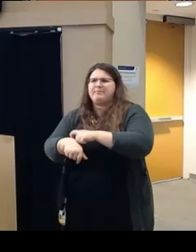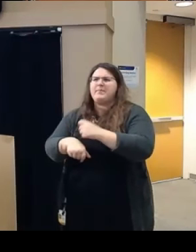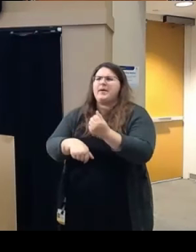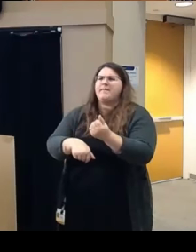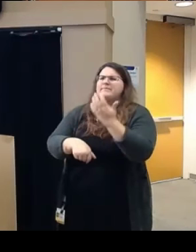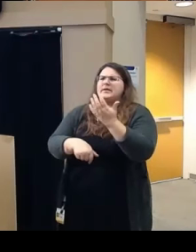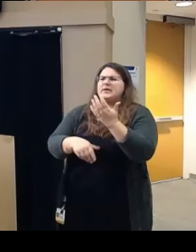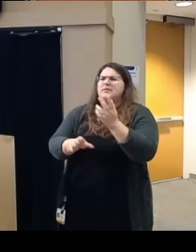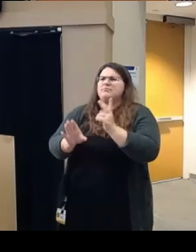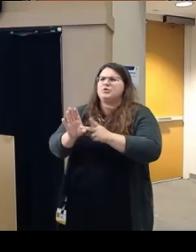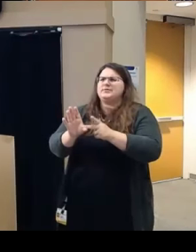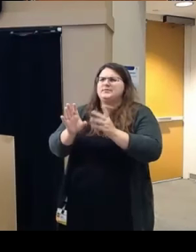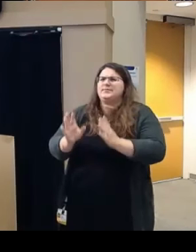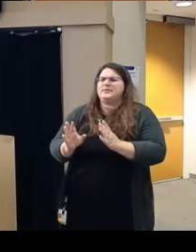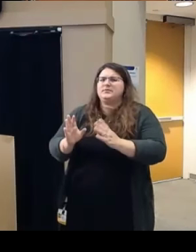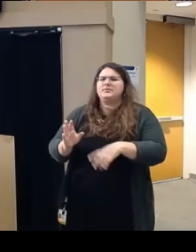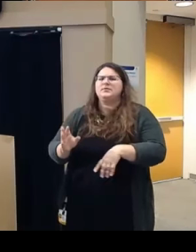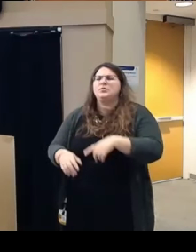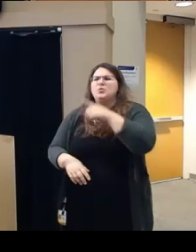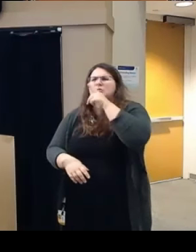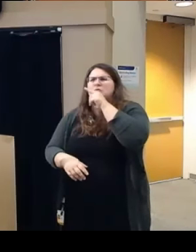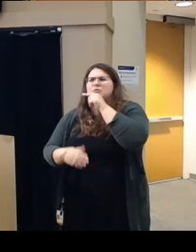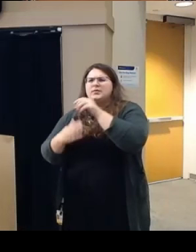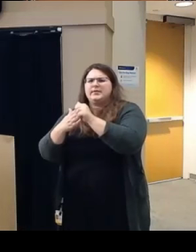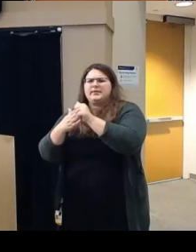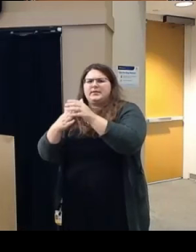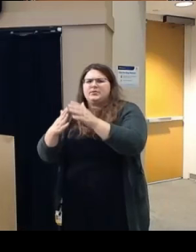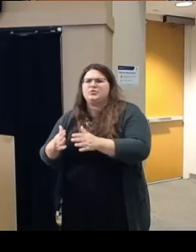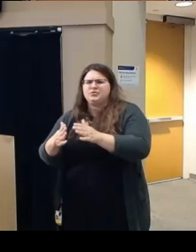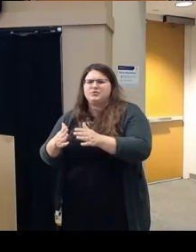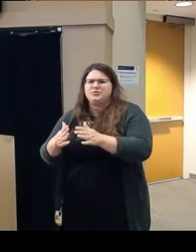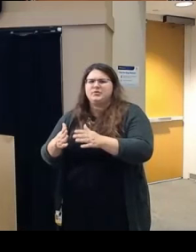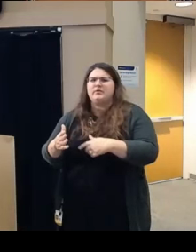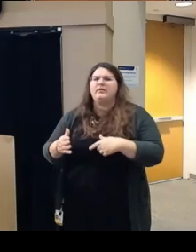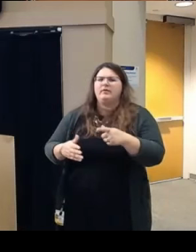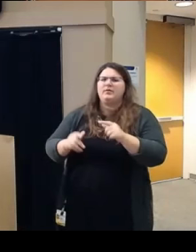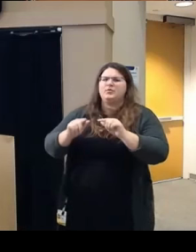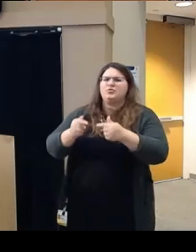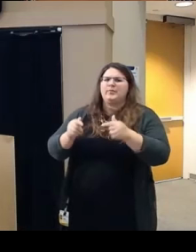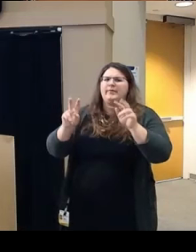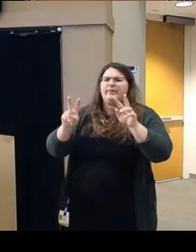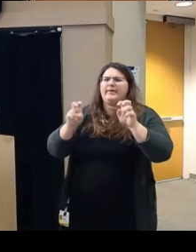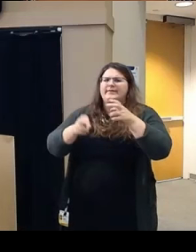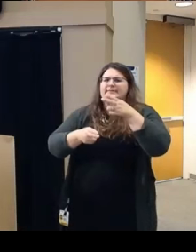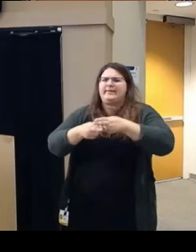leaders and then what I had entered in terms of the group um title and the group ID this